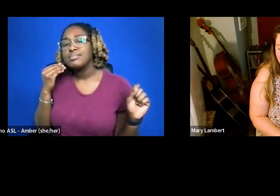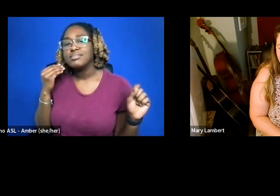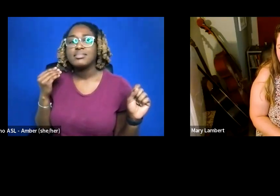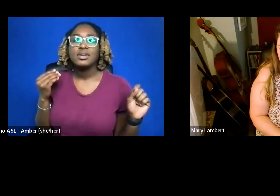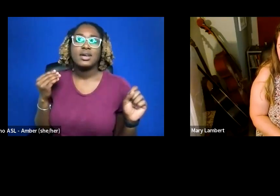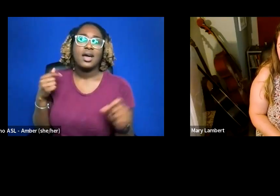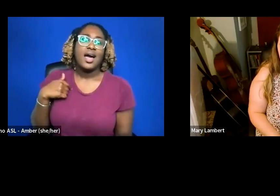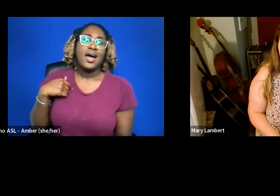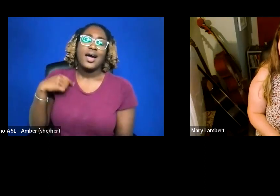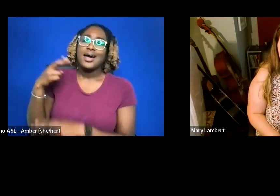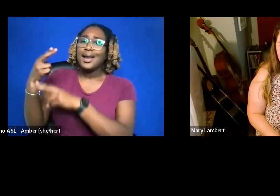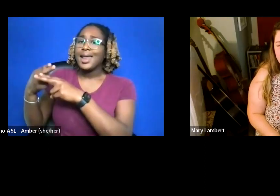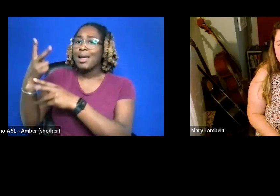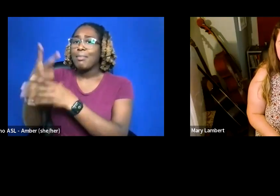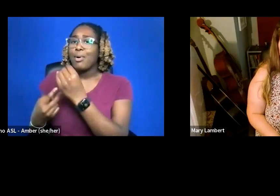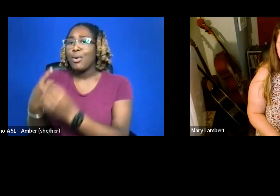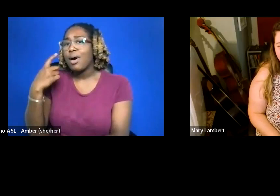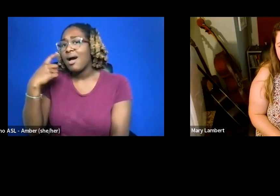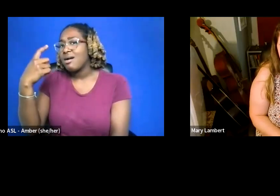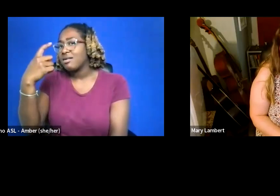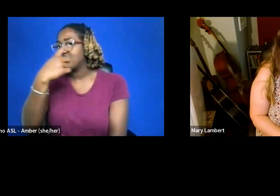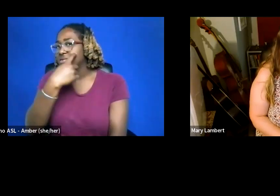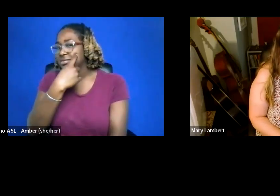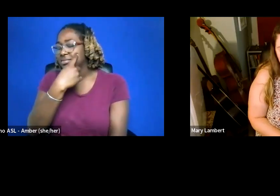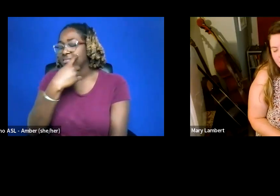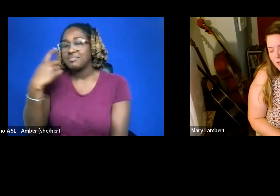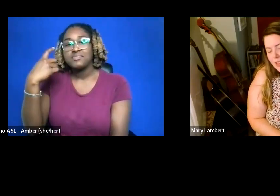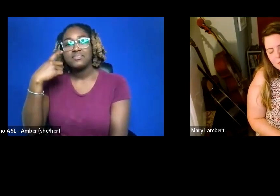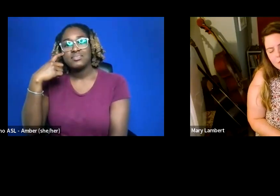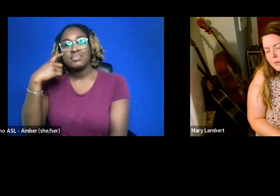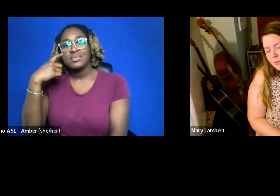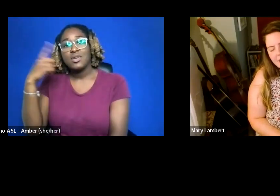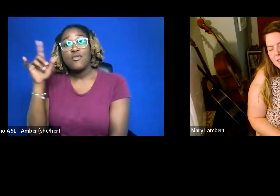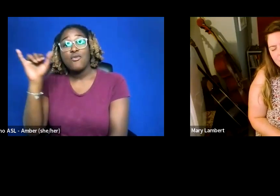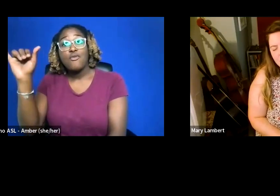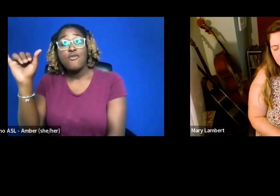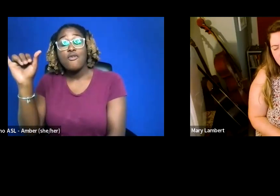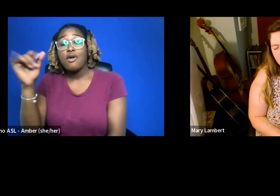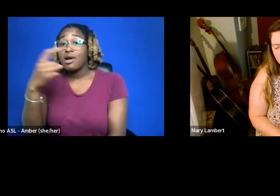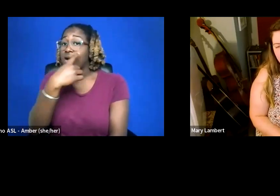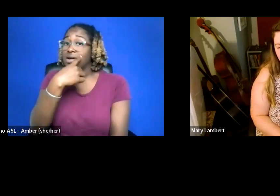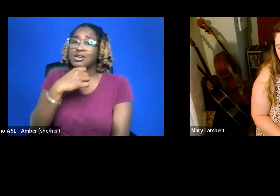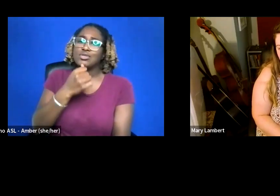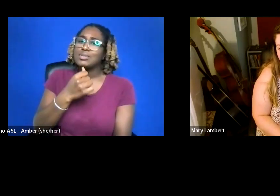I named both of our lives. So everyone, please don't go.